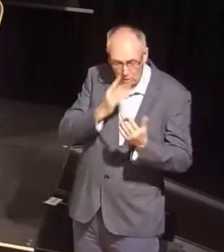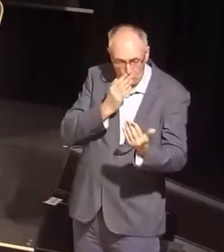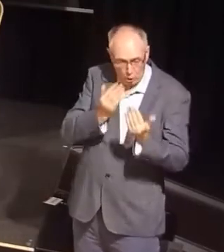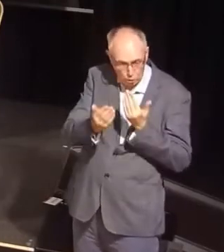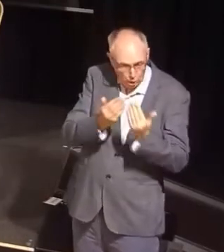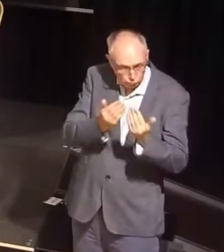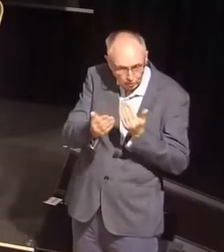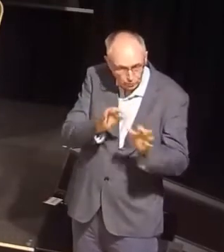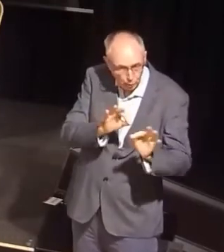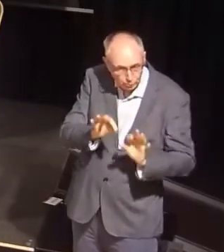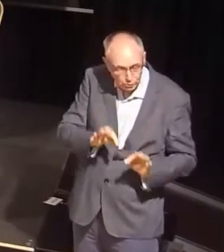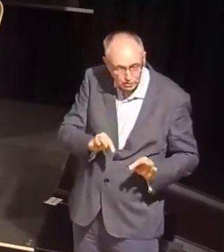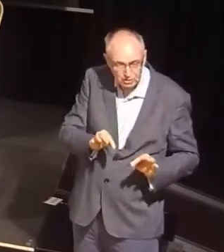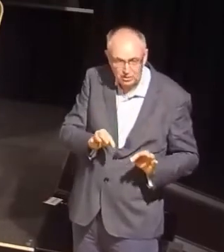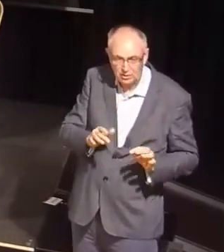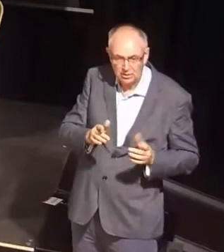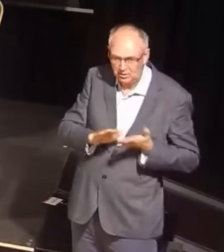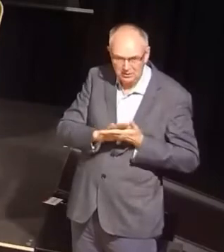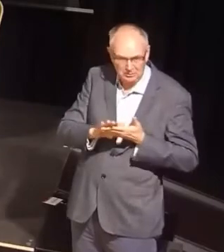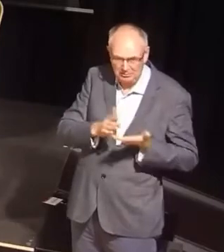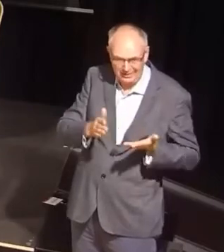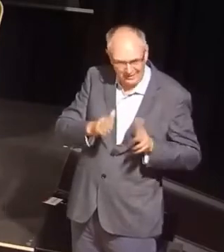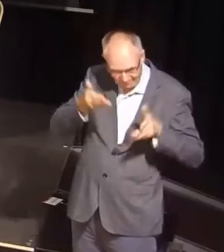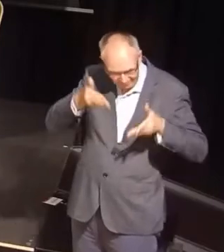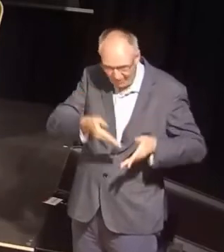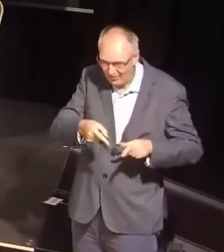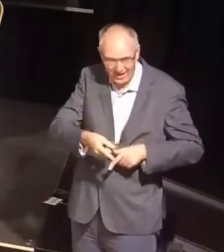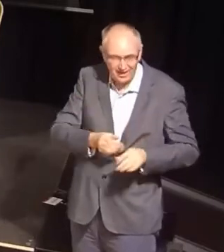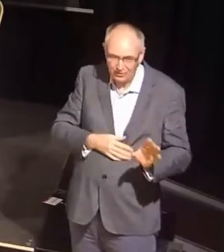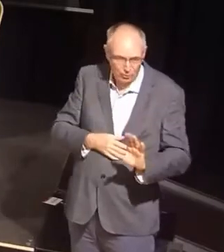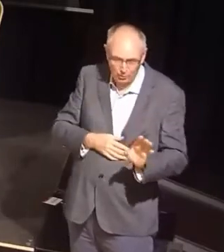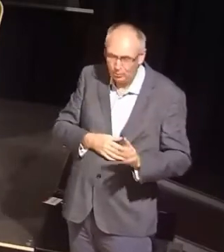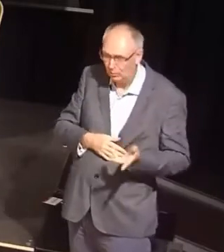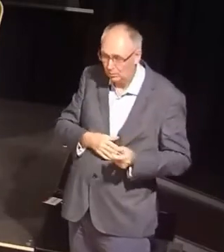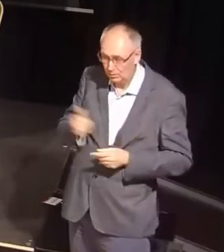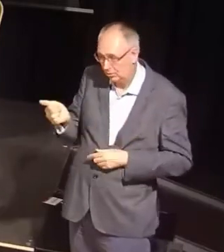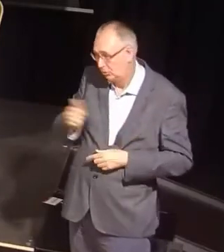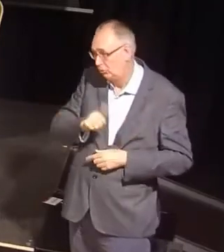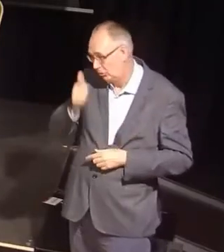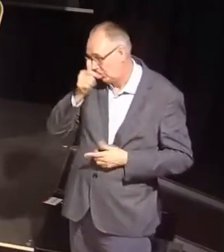So I'm gonna shy away from talking about them because if I need to say it by this point,